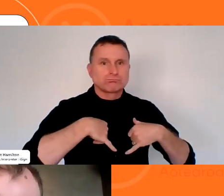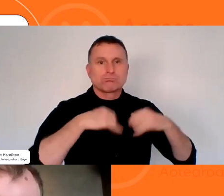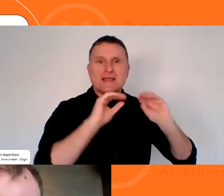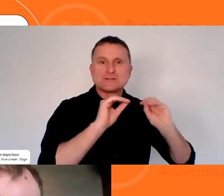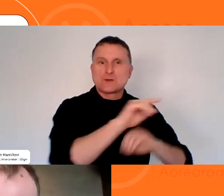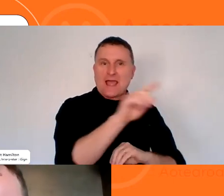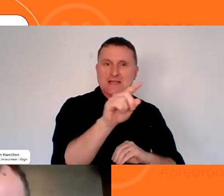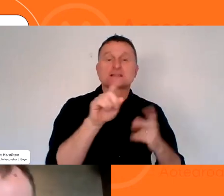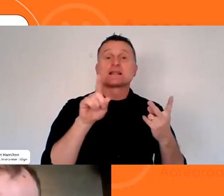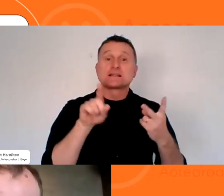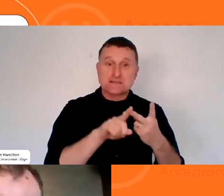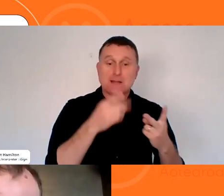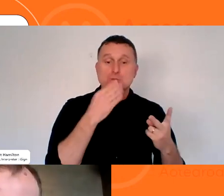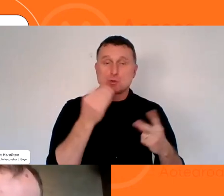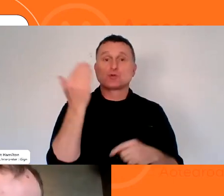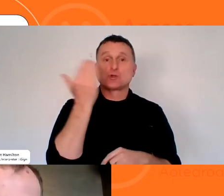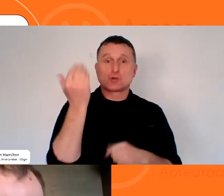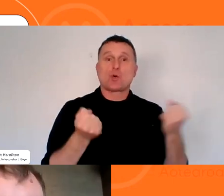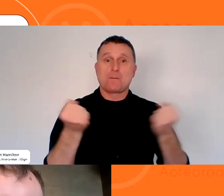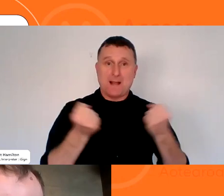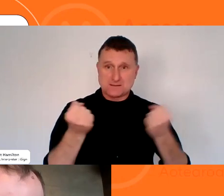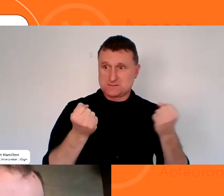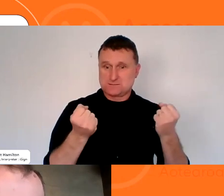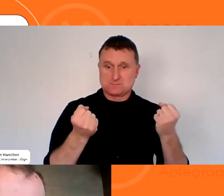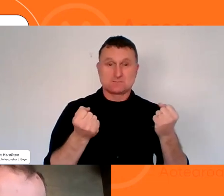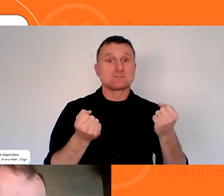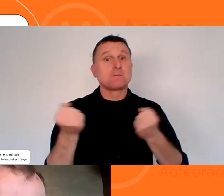the day. So the bus driver would wait for everyone. So moving to